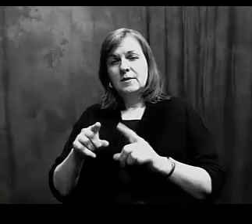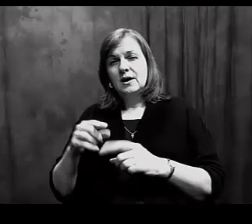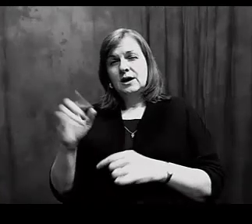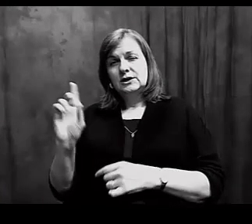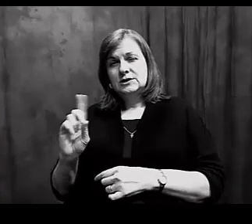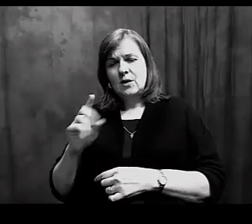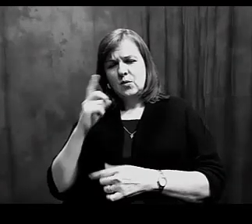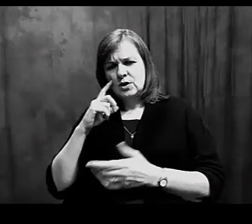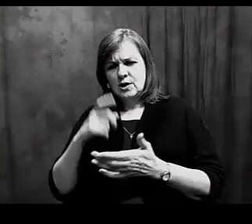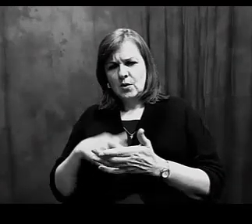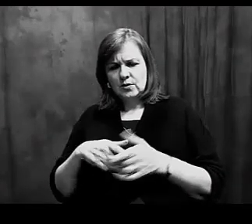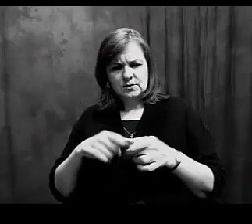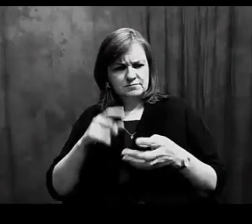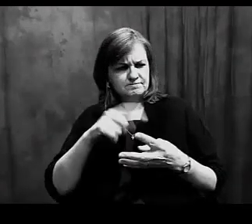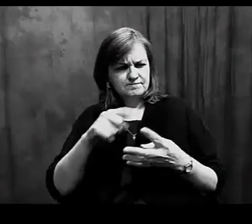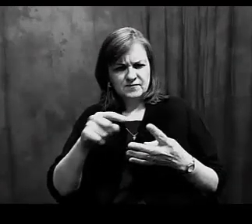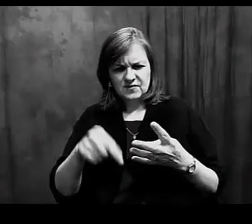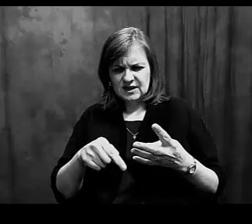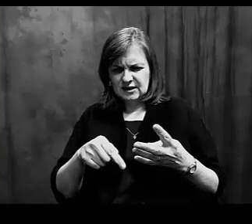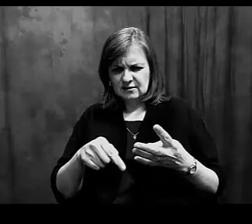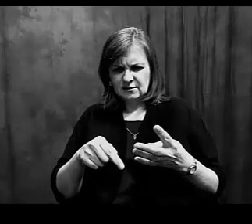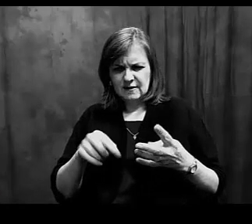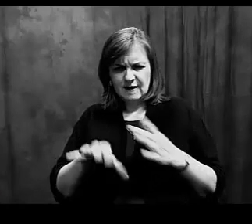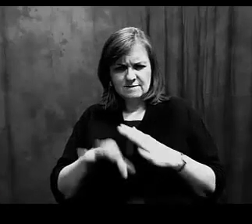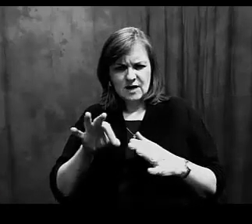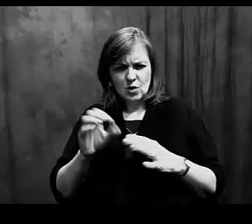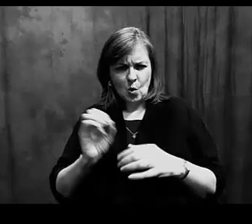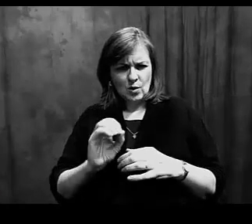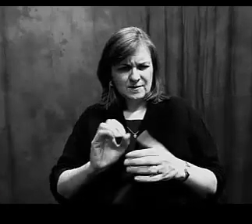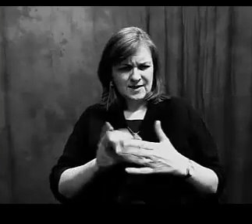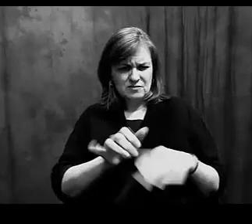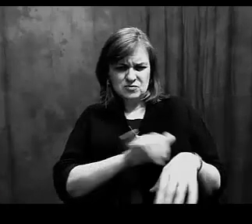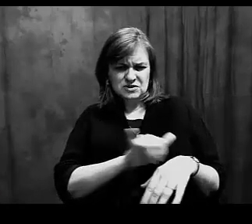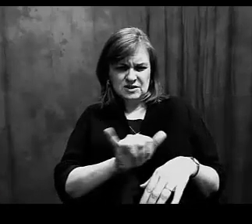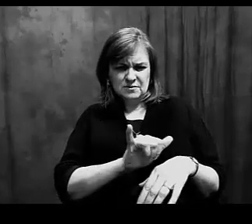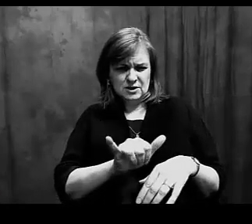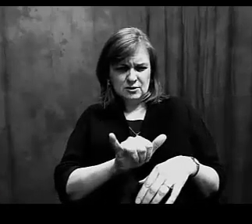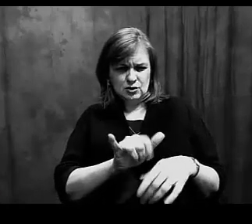but what he kept seeing were all these organisms that look similar to organisms